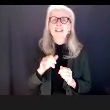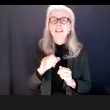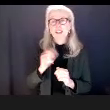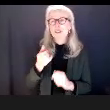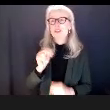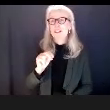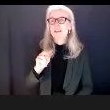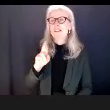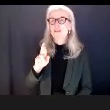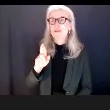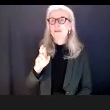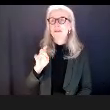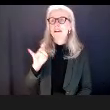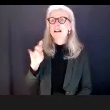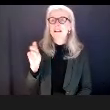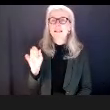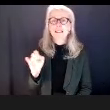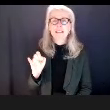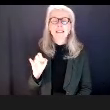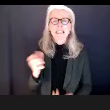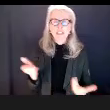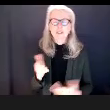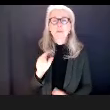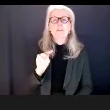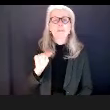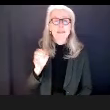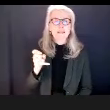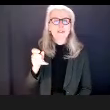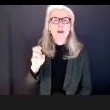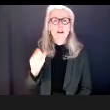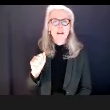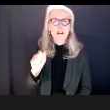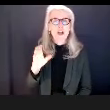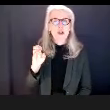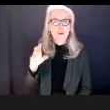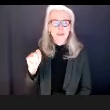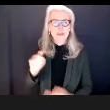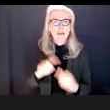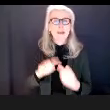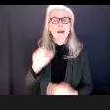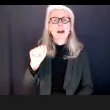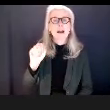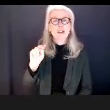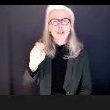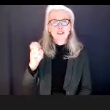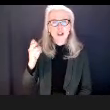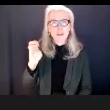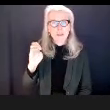traditional territories of the Mississaugas of the Credit, Anishinaabe, Chippewas, Haudenosaunee,